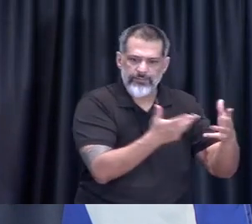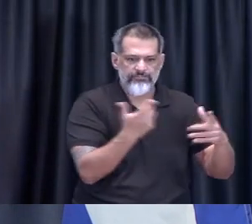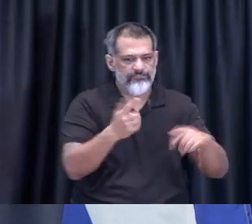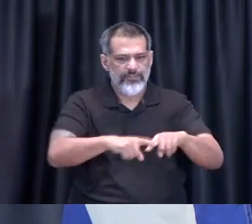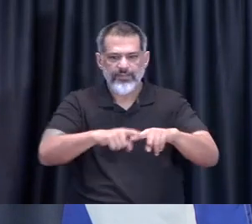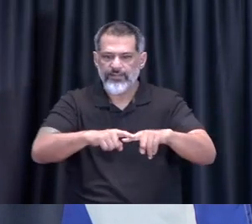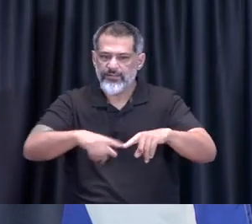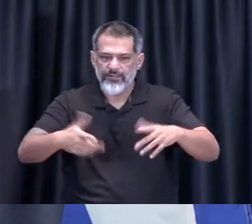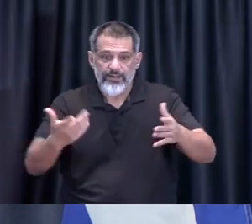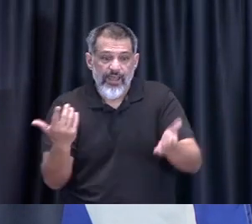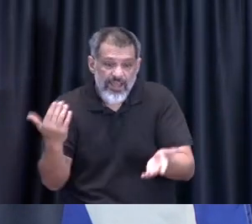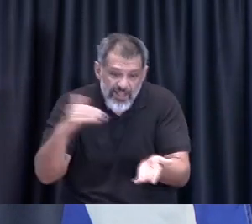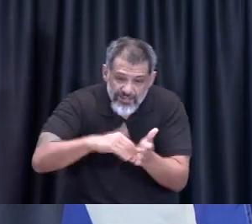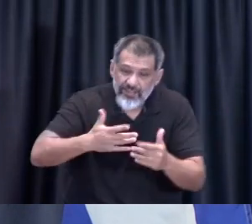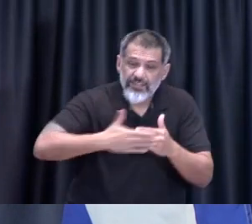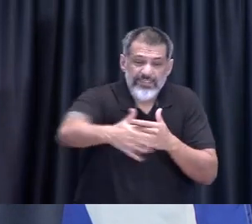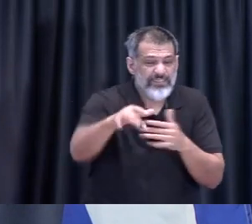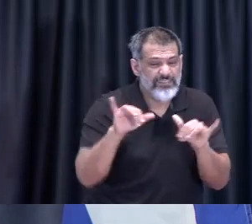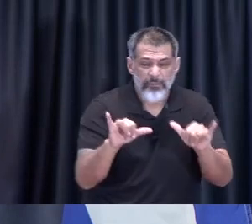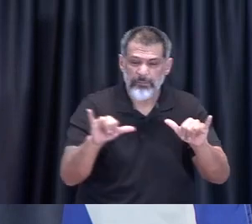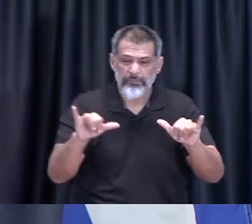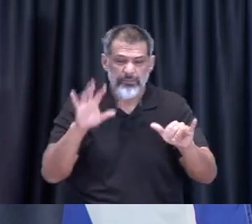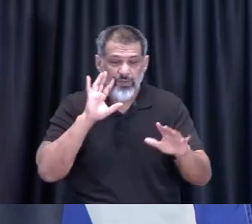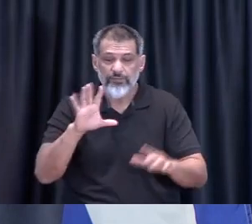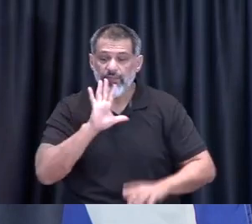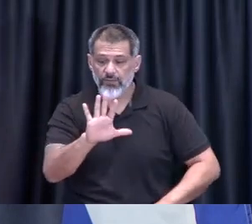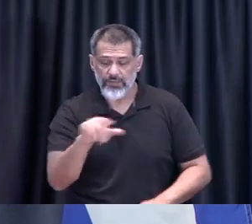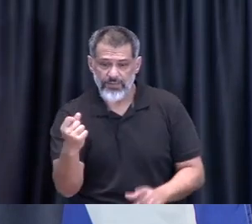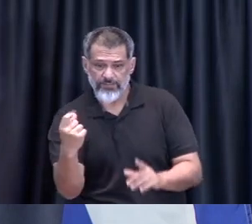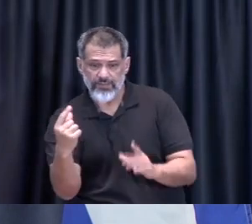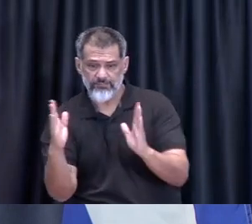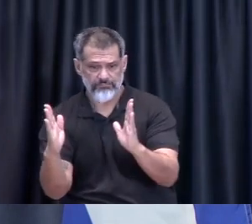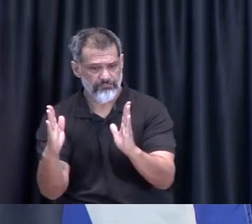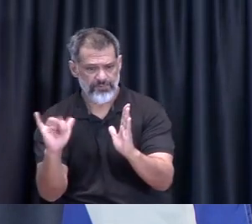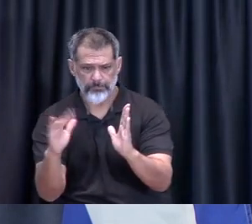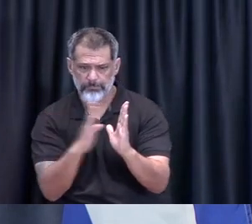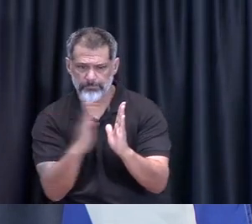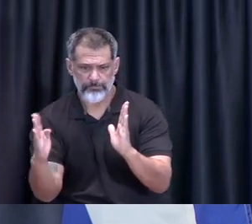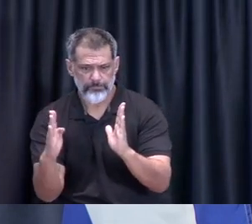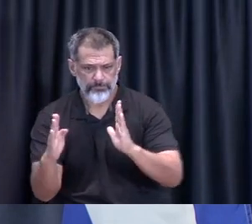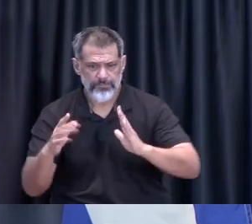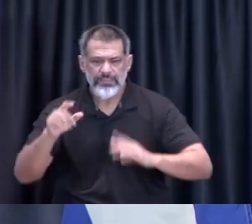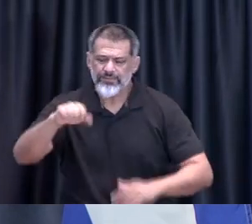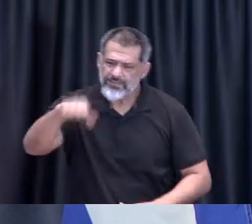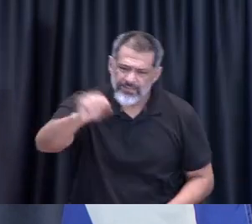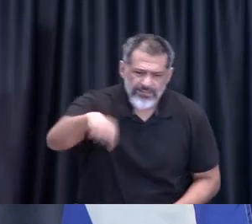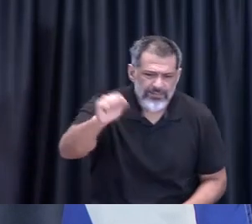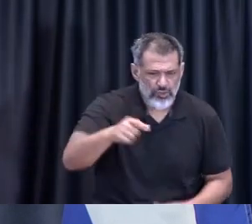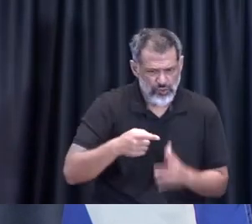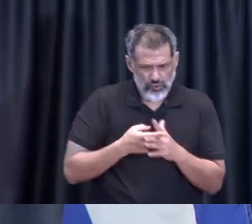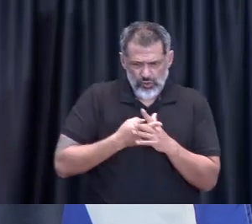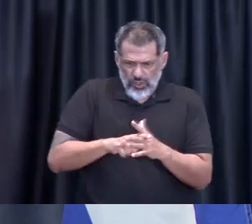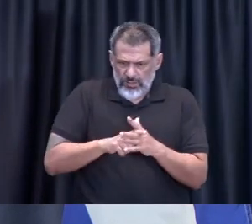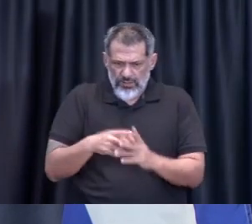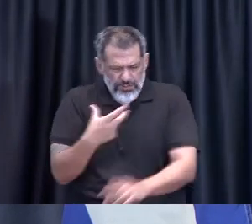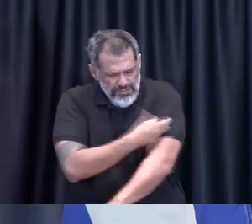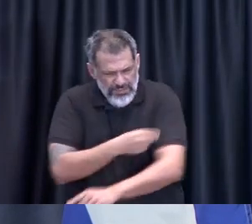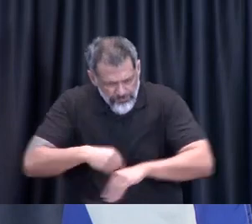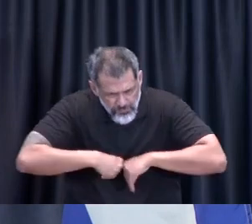thing here with our five to 11 year old campaign. Yes, we had a good start and we're continuing to see uptake.